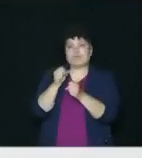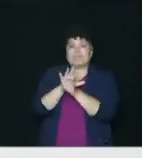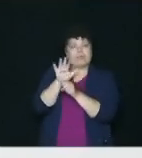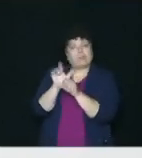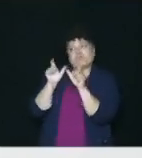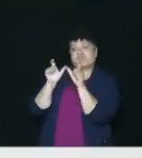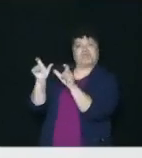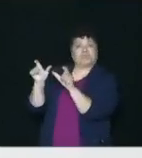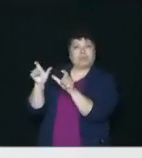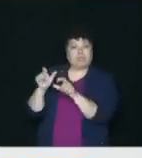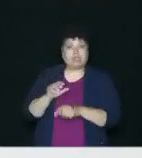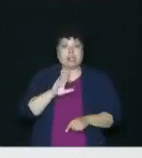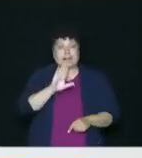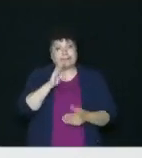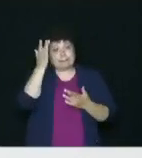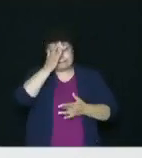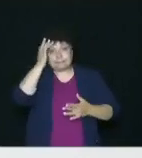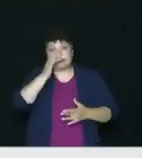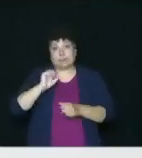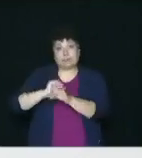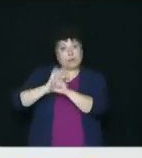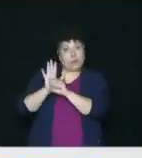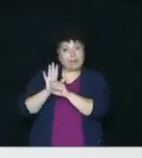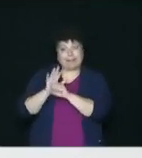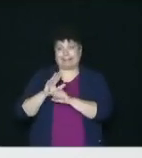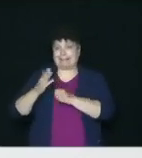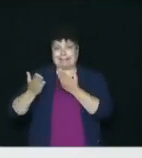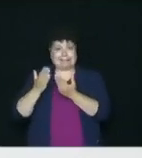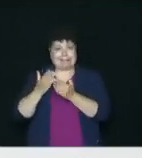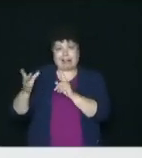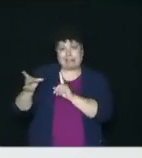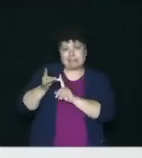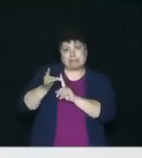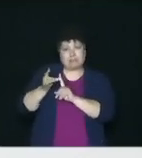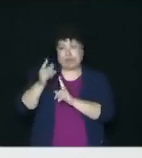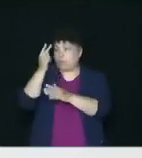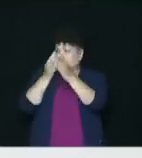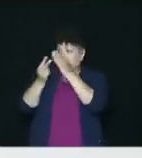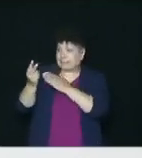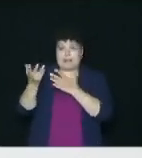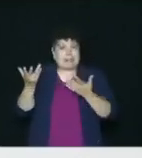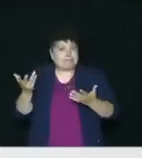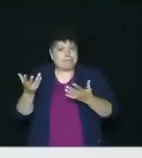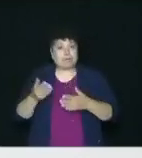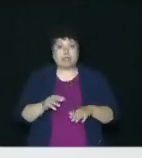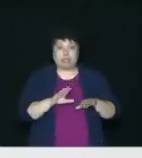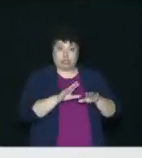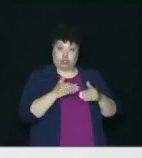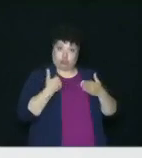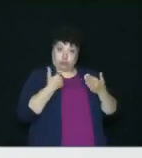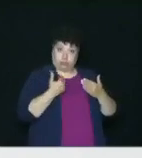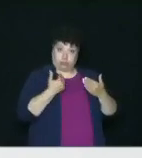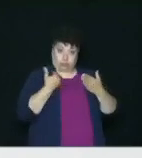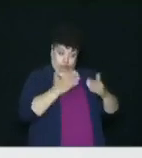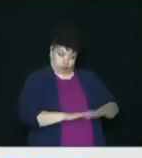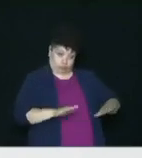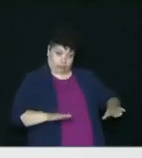BECAUSE THOSE WHO ARE IMMUNOCOMPROMISED COULD HAVE A LOWER IMMUNE RESPONSE TO THESE VACCINATIONS.